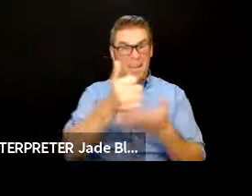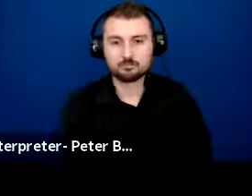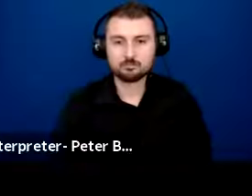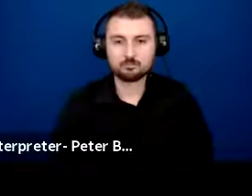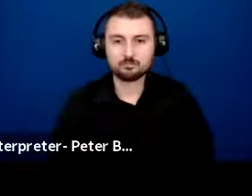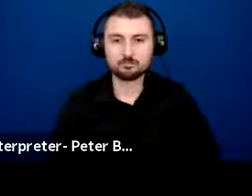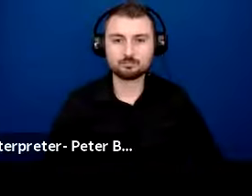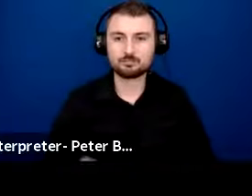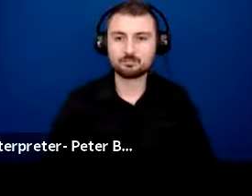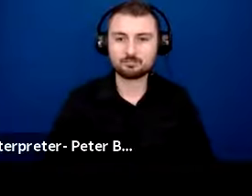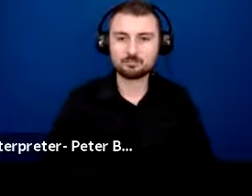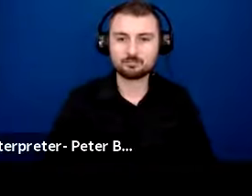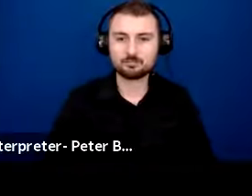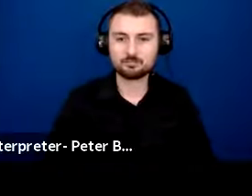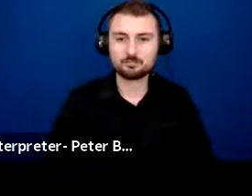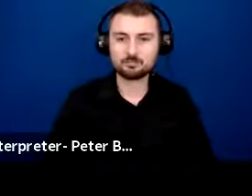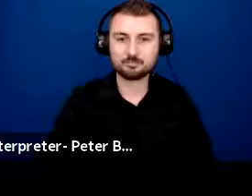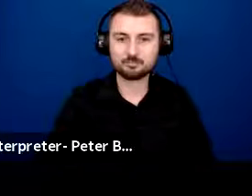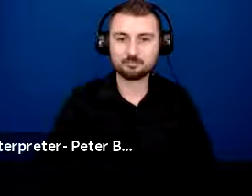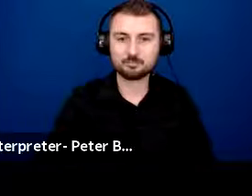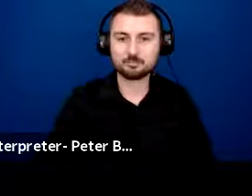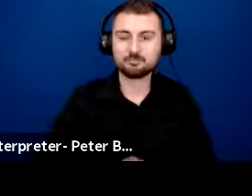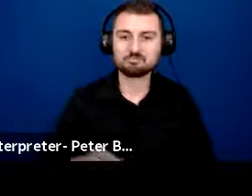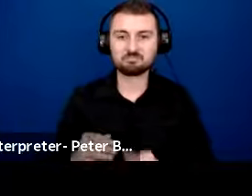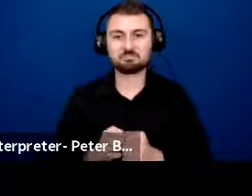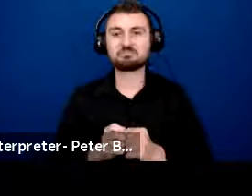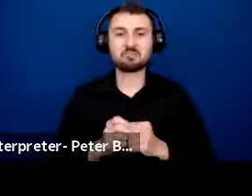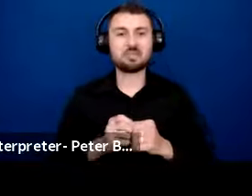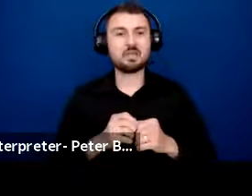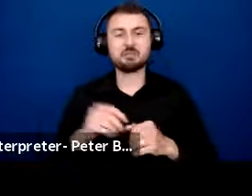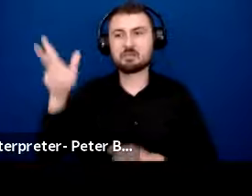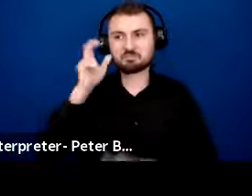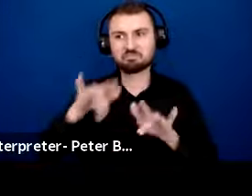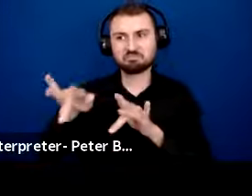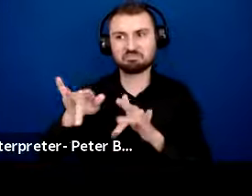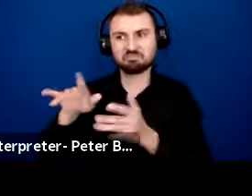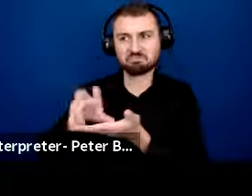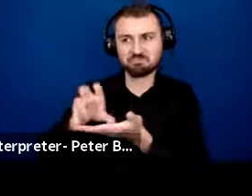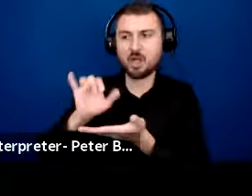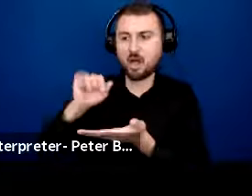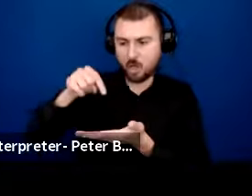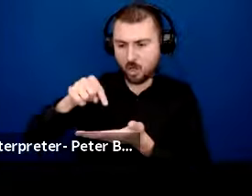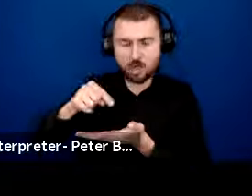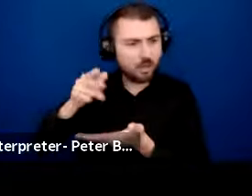That is easier to pronounce but we don't want students to feel that way or faculty or anybody so tools like name coach allows us to be able too hear the correct pronunciation.